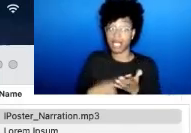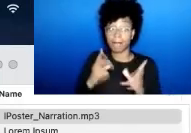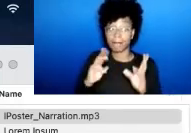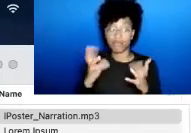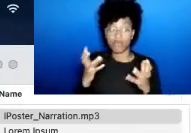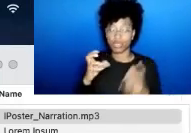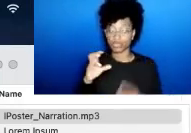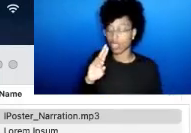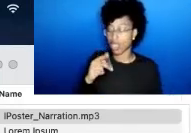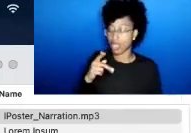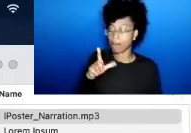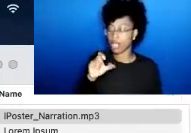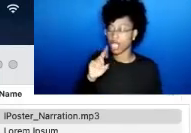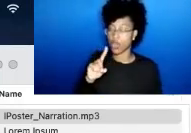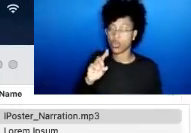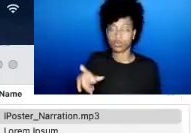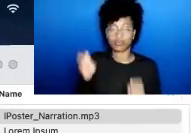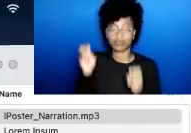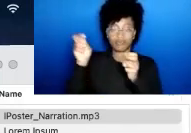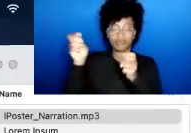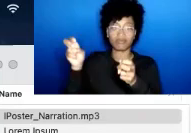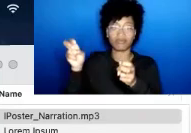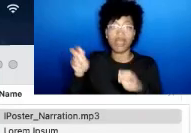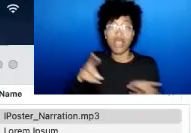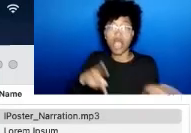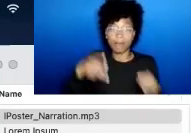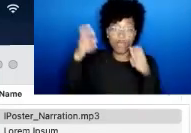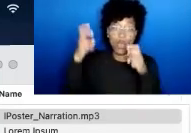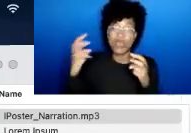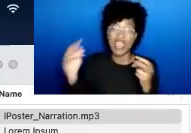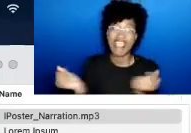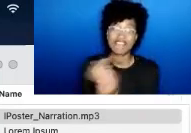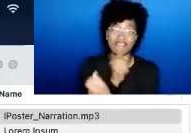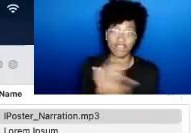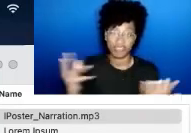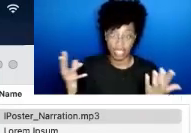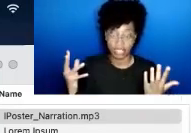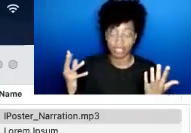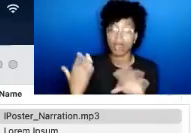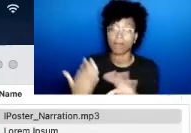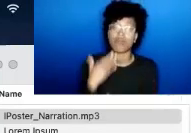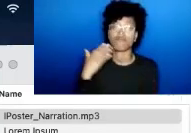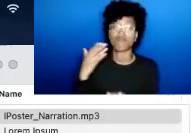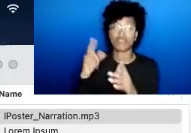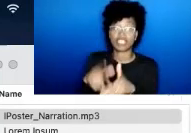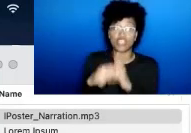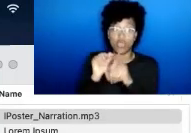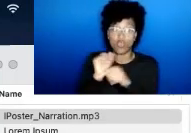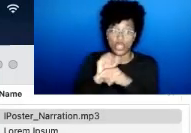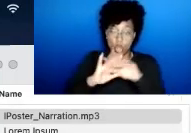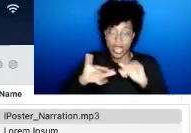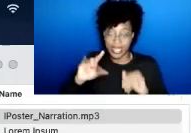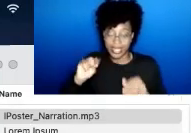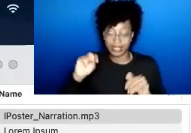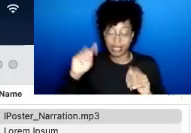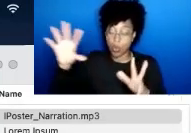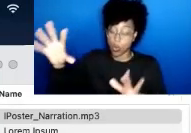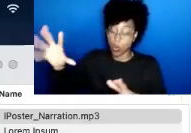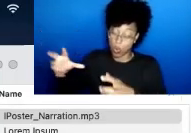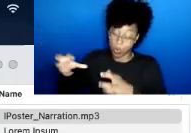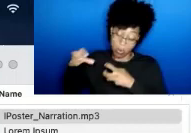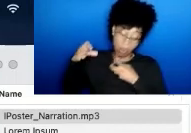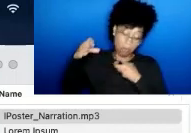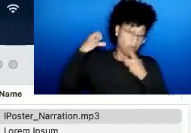before starting to work on their IPresentation. 07:17:36 And then if you want to add an image